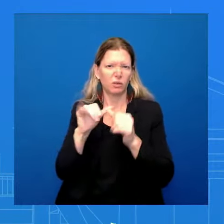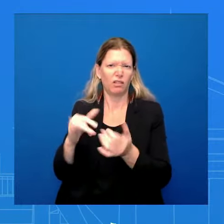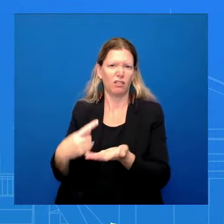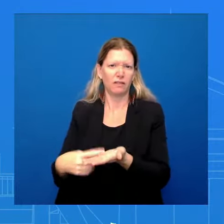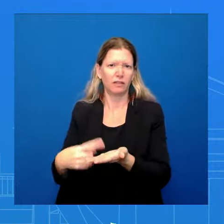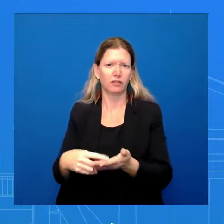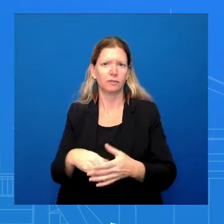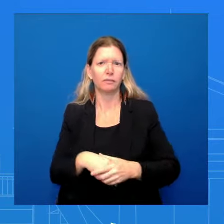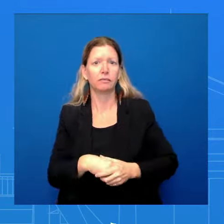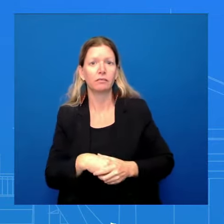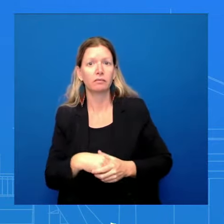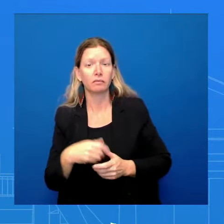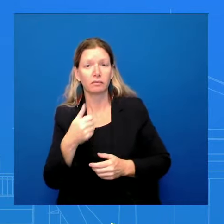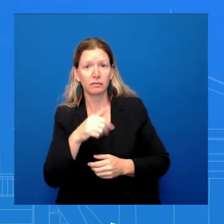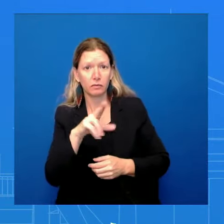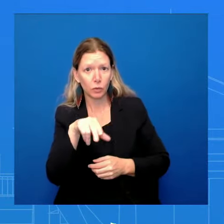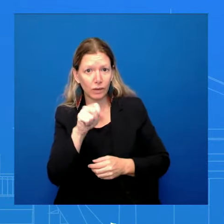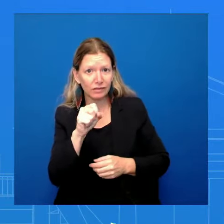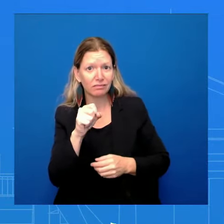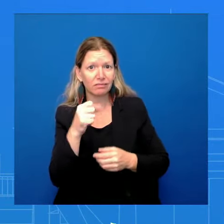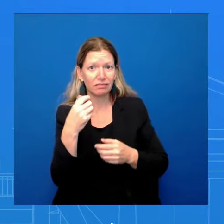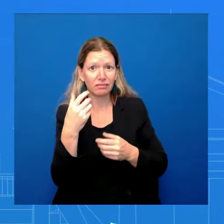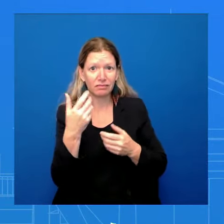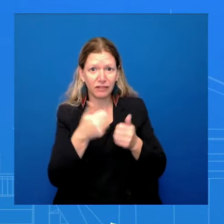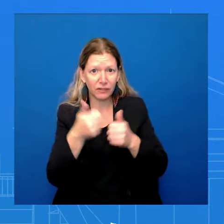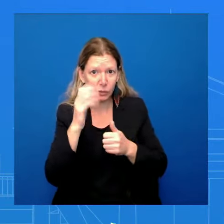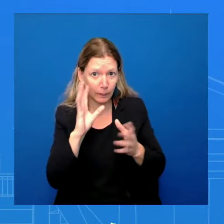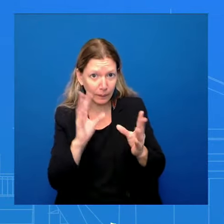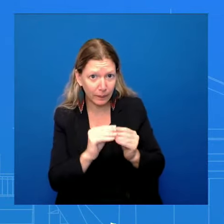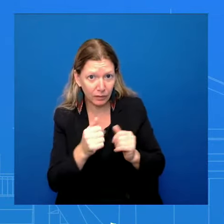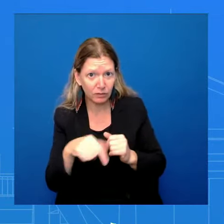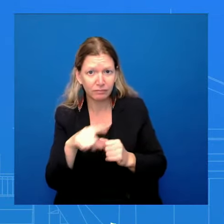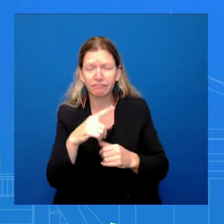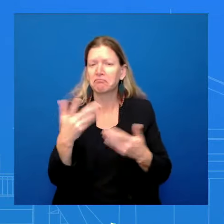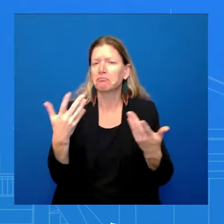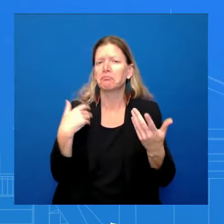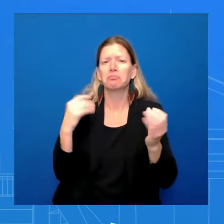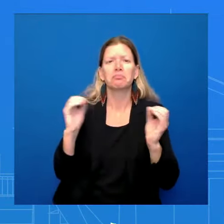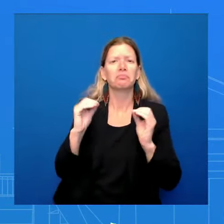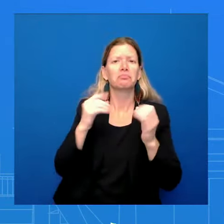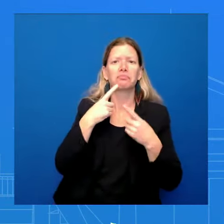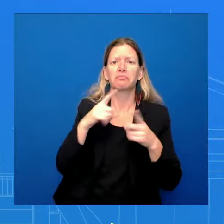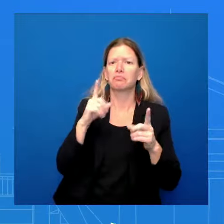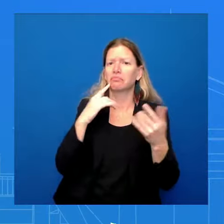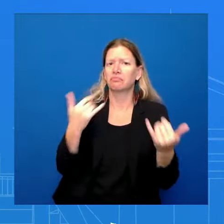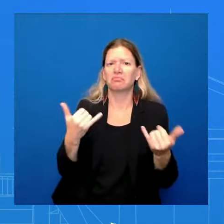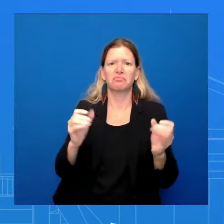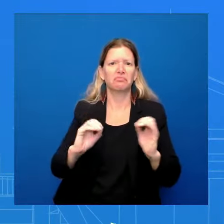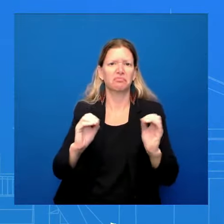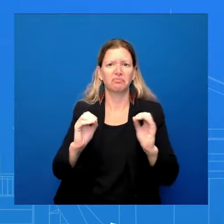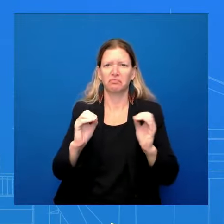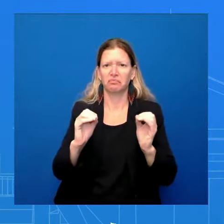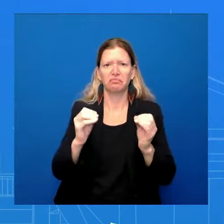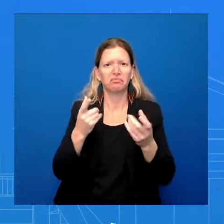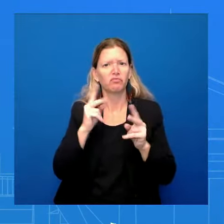But stay tuned in case, you know, there is a U.S. official who ends up seeing the Chinese Vice President. The Press: Thank you, Jake. The Press: One more? Mr. Sullivan: Yeah. The Press: On food security, just finally,